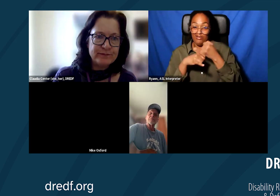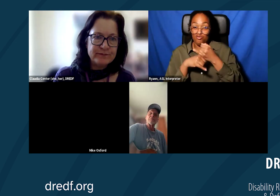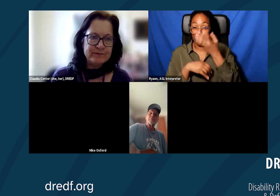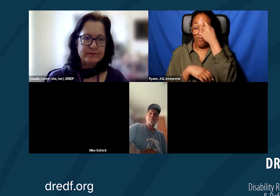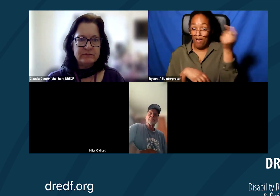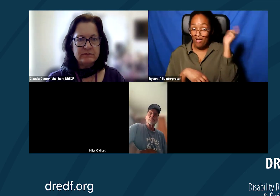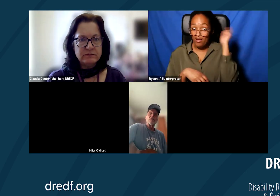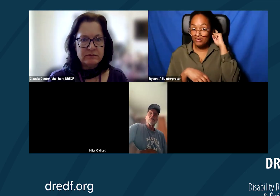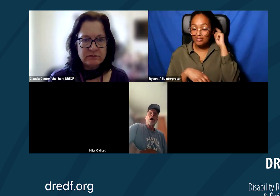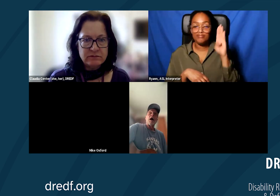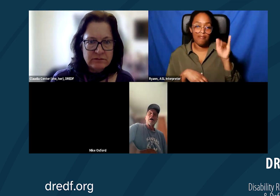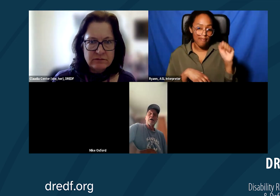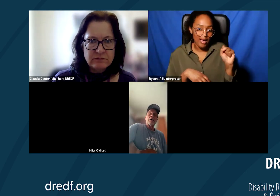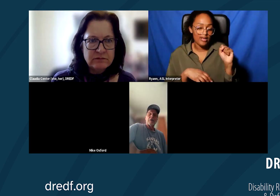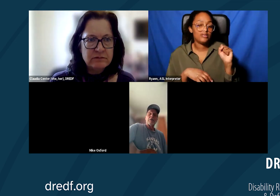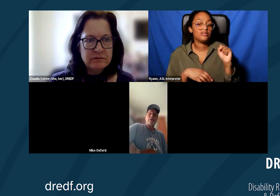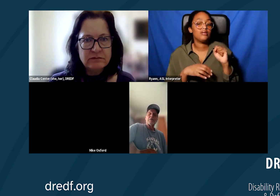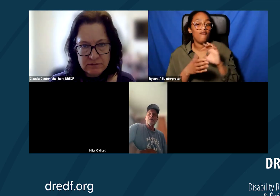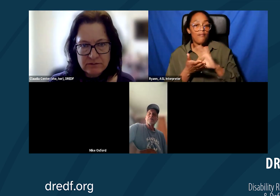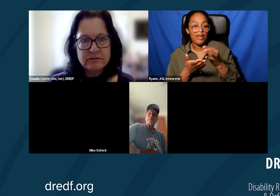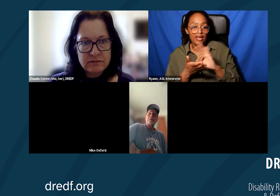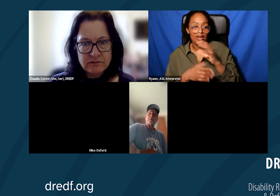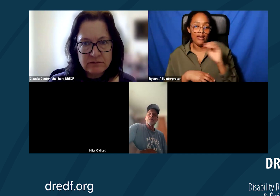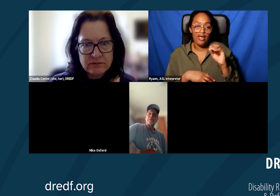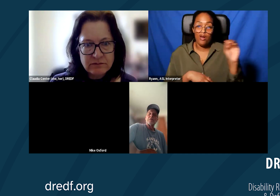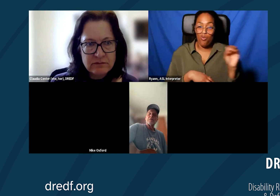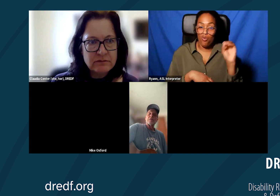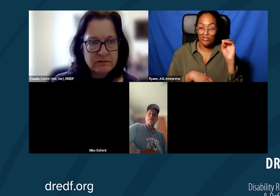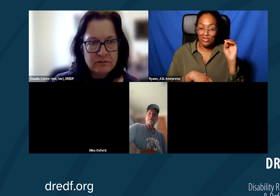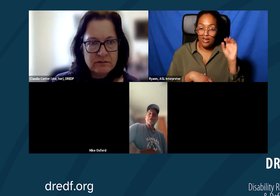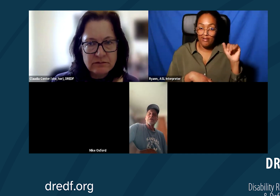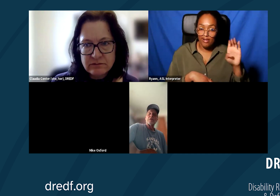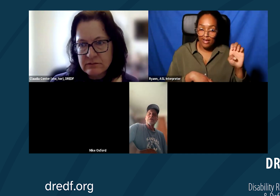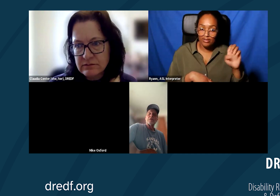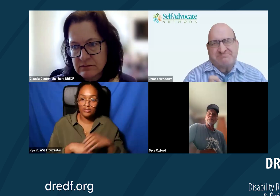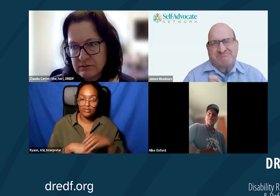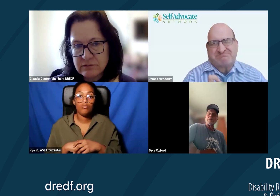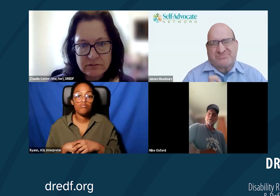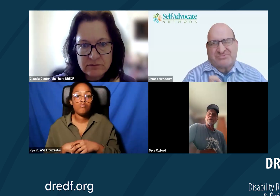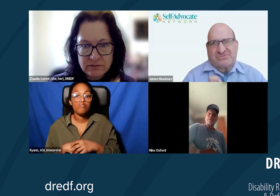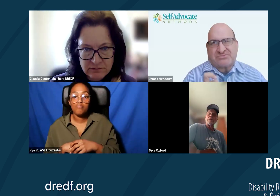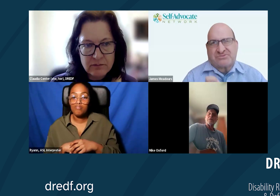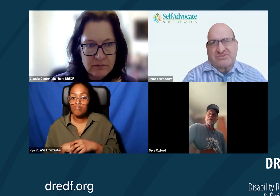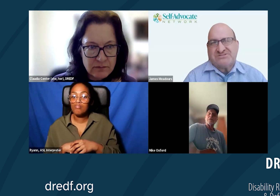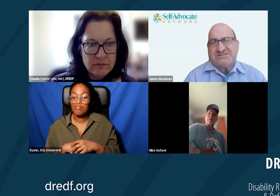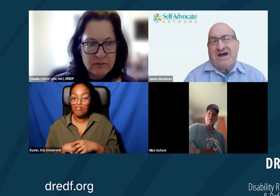I think one of the things ‑‑ I'm sorry, Mike ‑‑ I think one of the thoughts